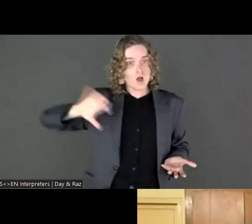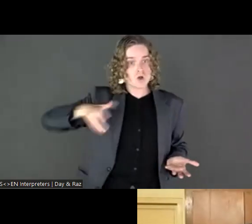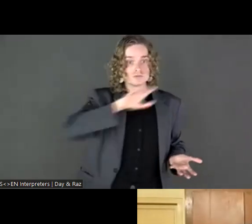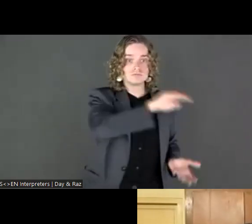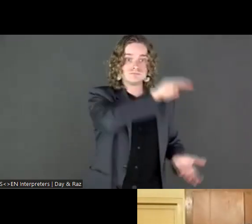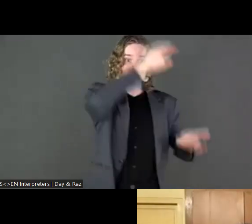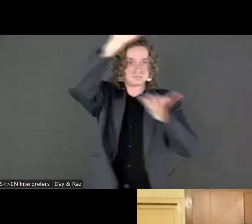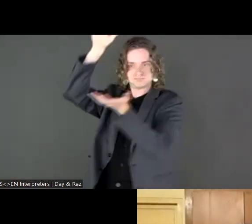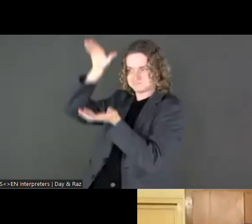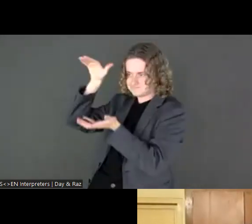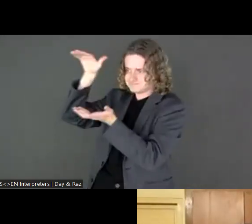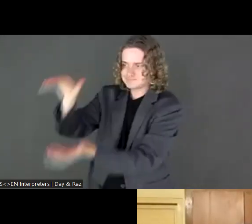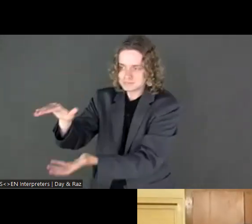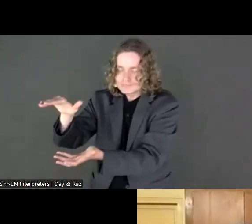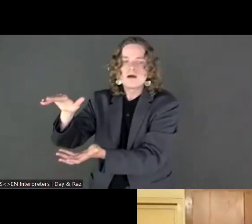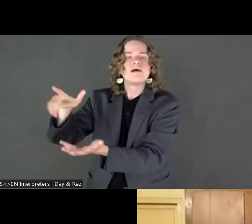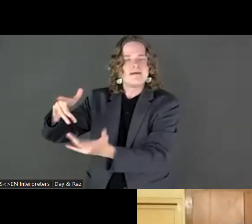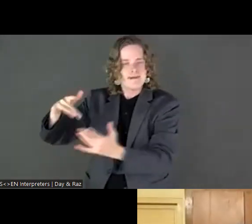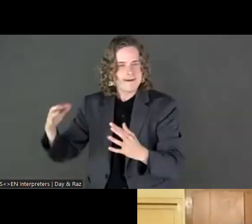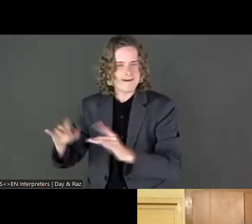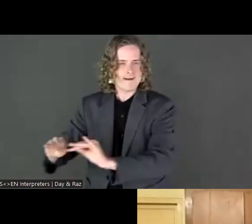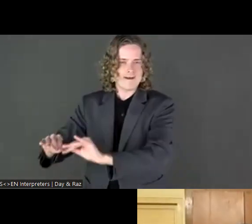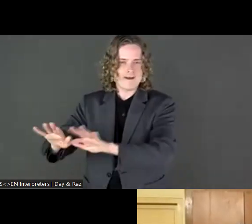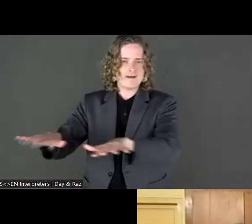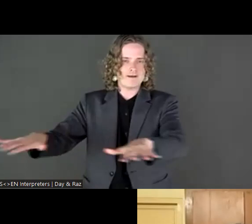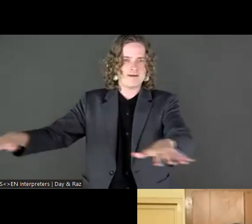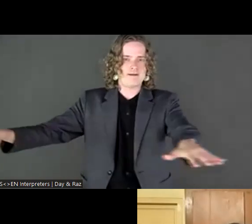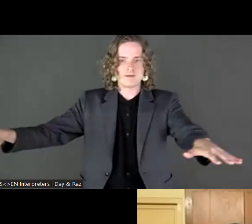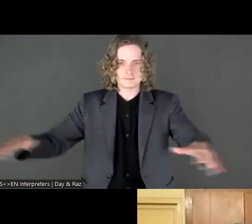saying that they want to organize trainings to take it forward by humanitarians,